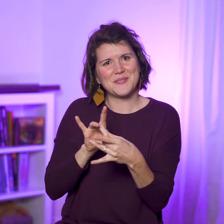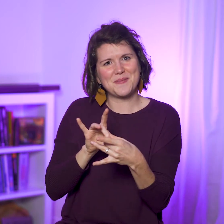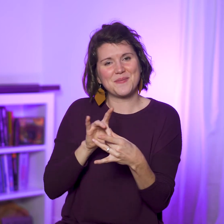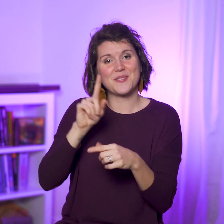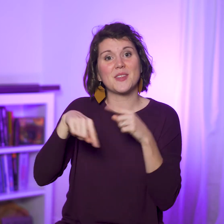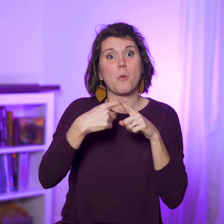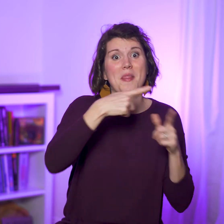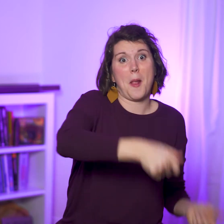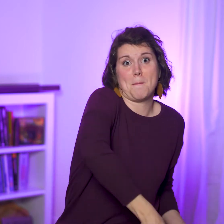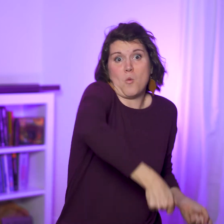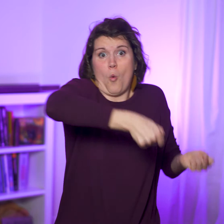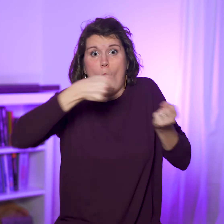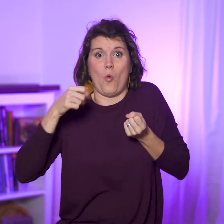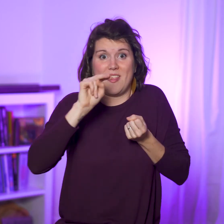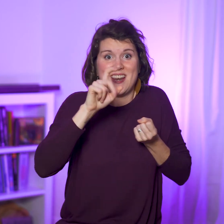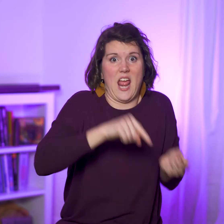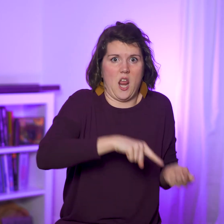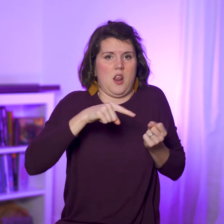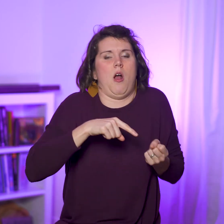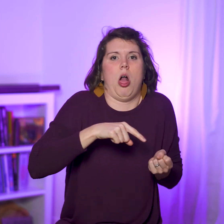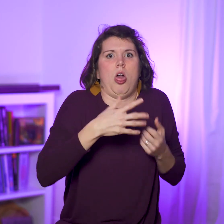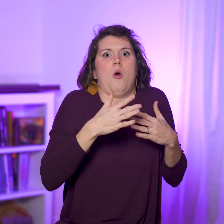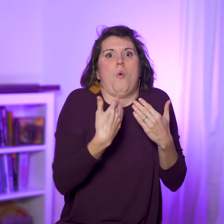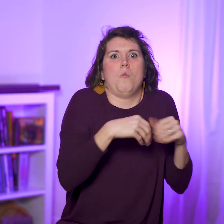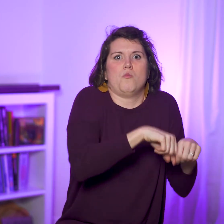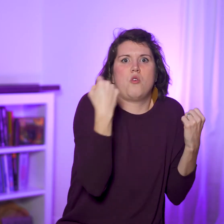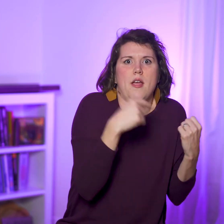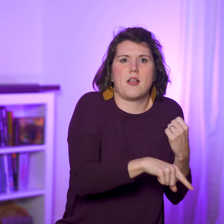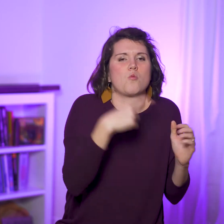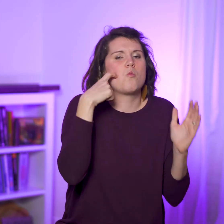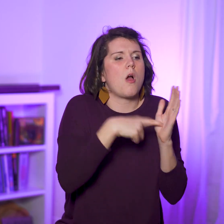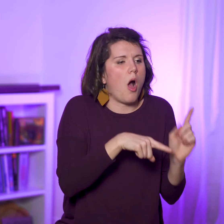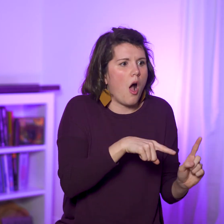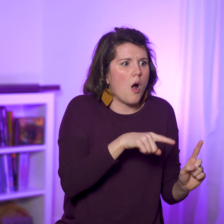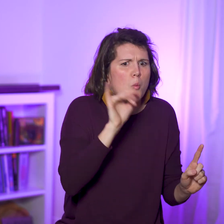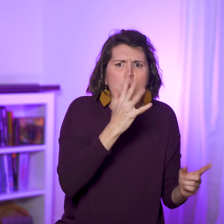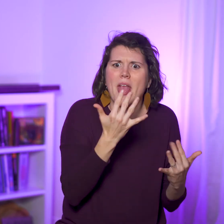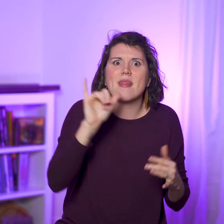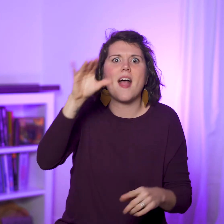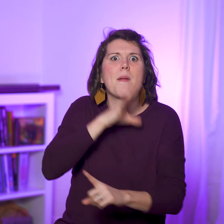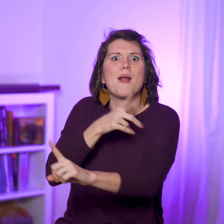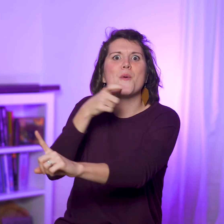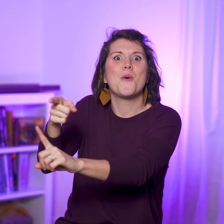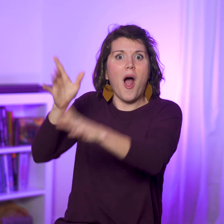When they pull up the net and it’s breaking, they realize who the Man is.